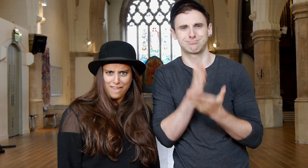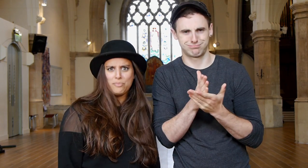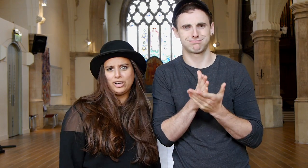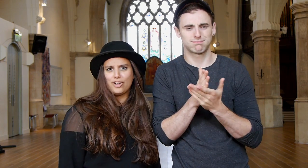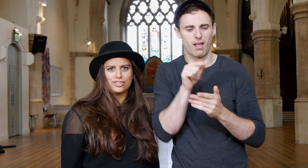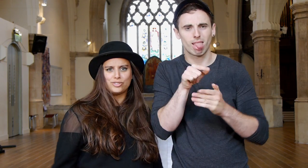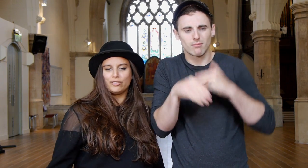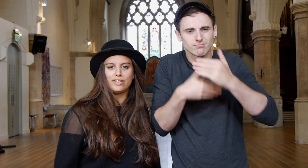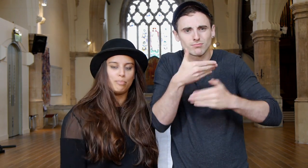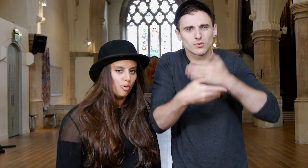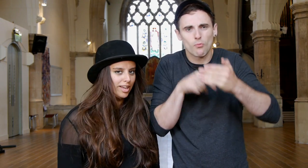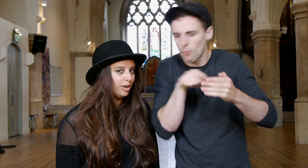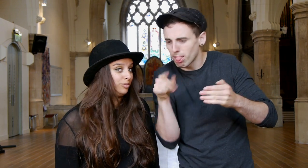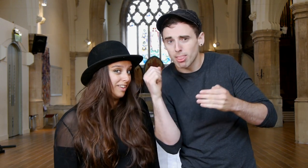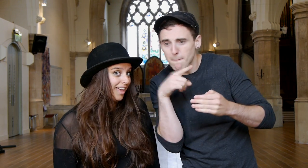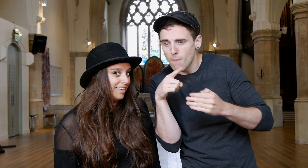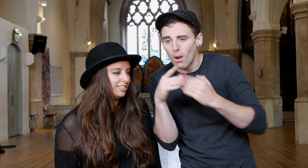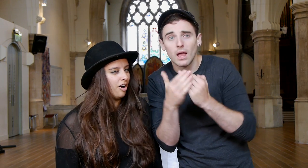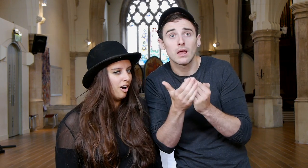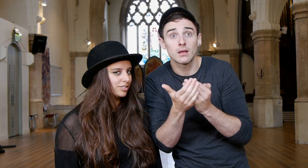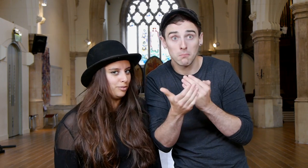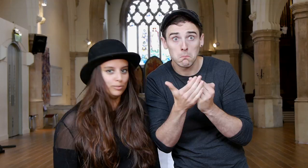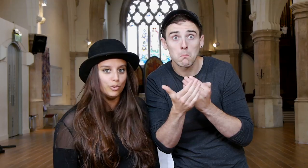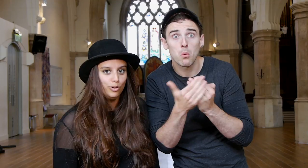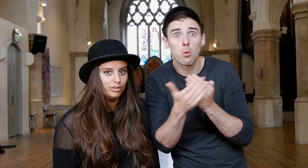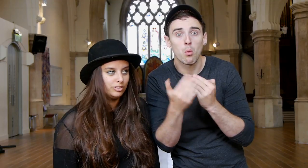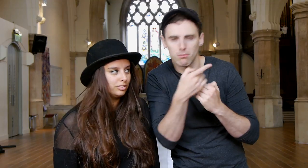Everybody knows the story of the boy who dared to ask for more